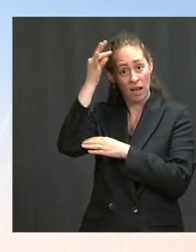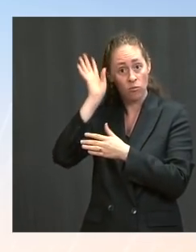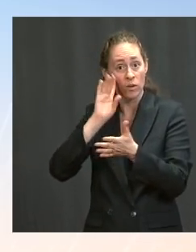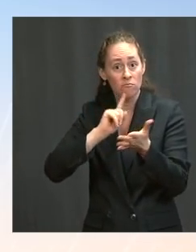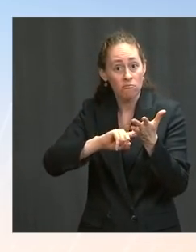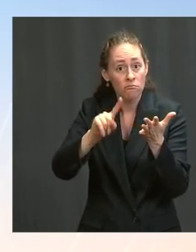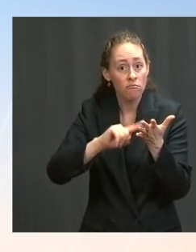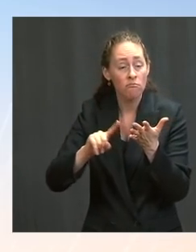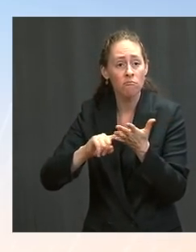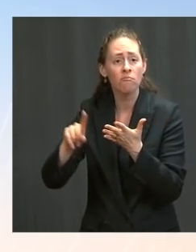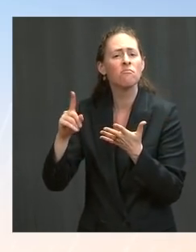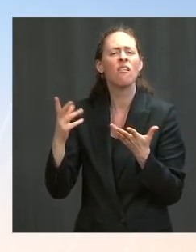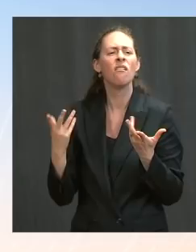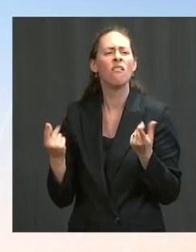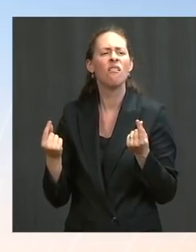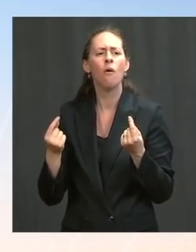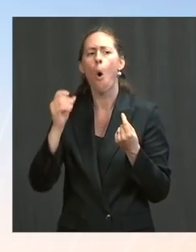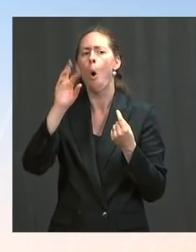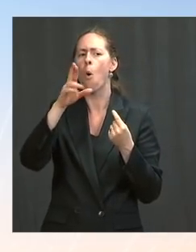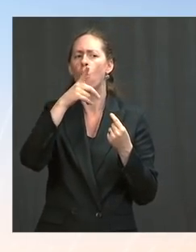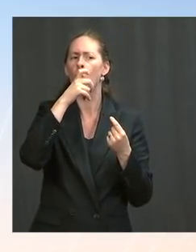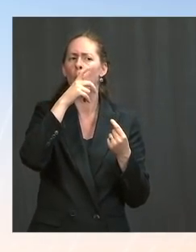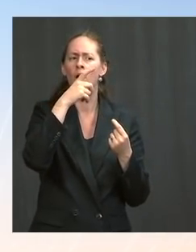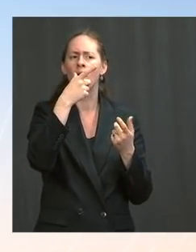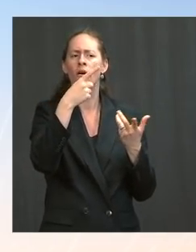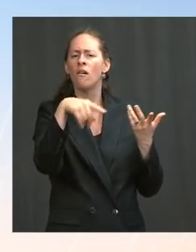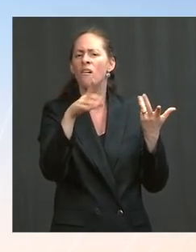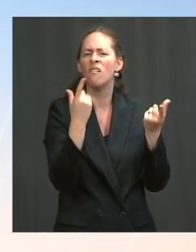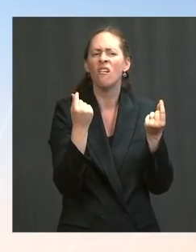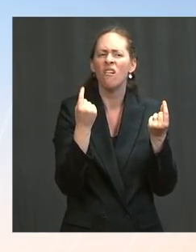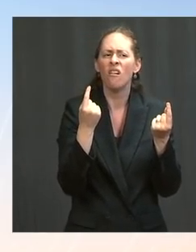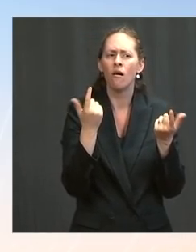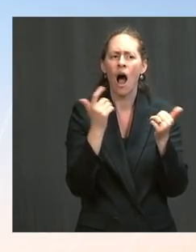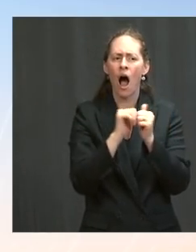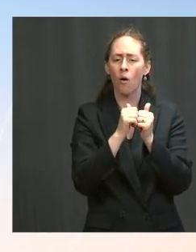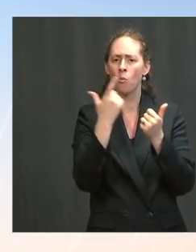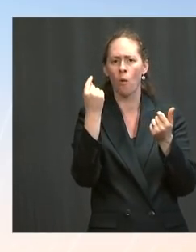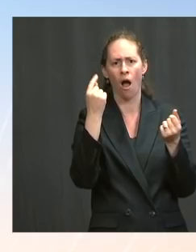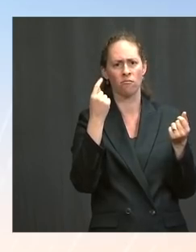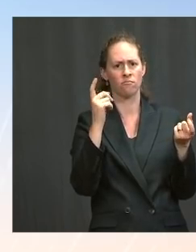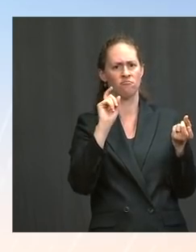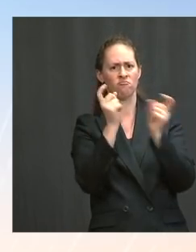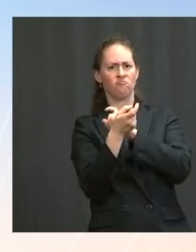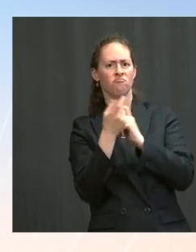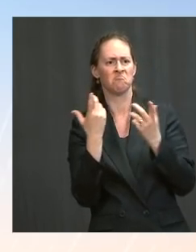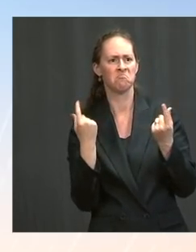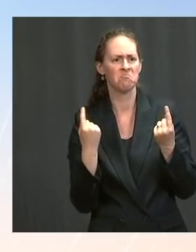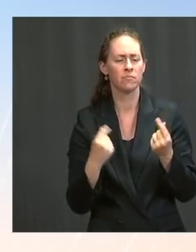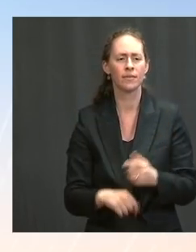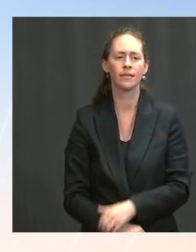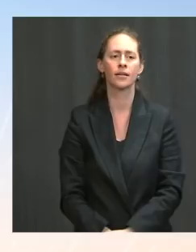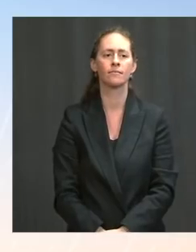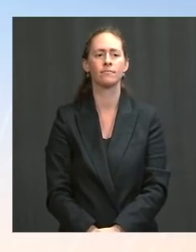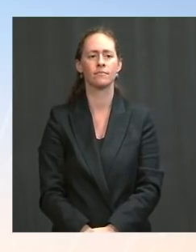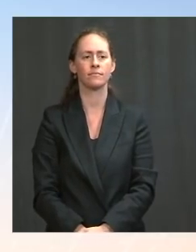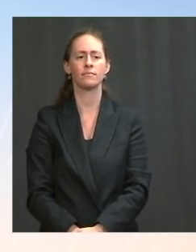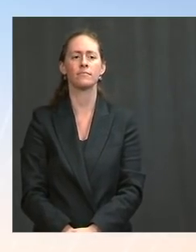of building code changes? What should be the goal of that, and who should be in charge? Ms. Psaki: Well, the goal, of course, is to get to the bottom of what happened